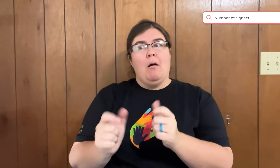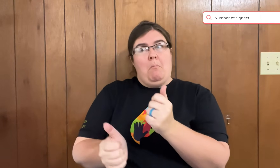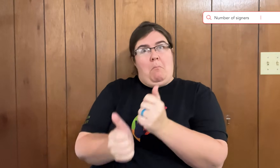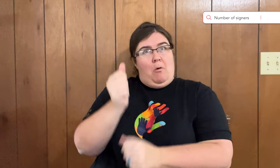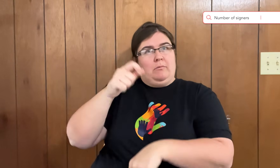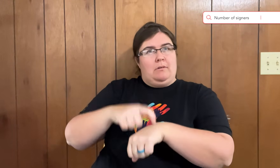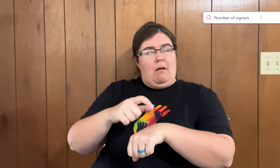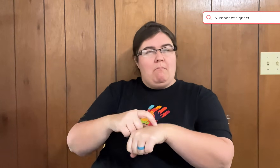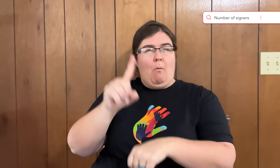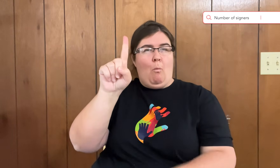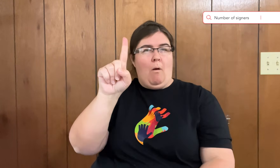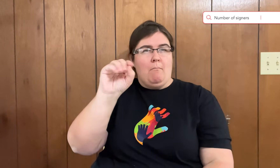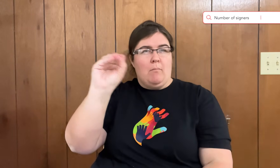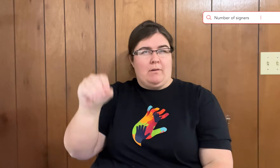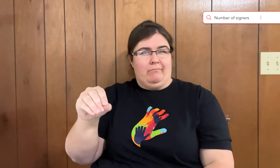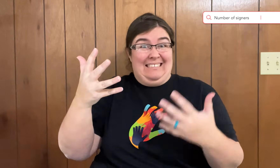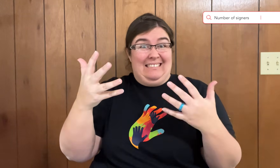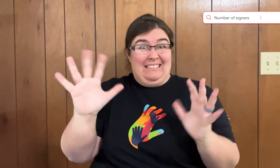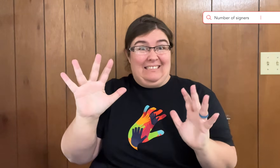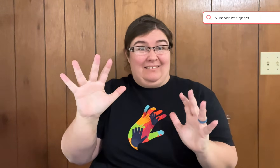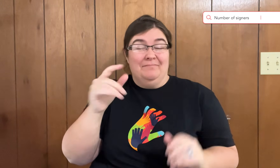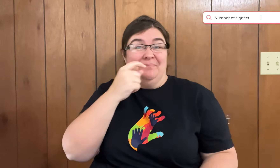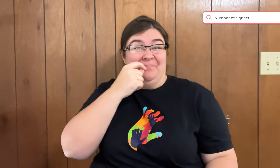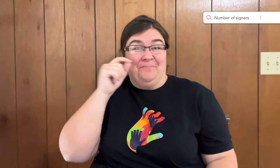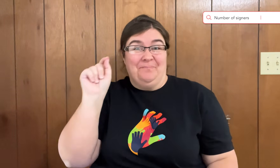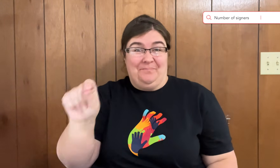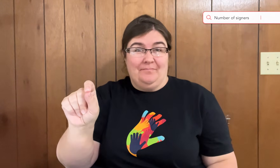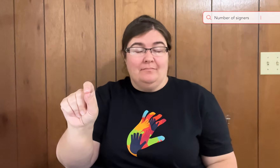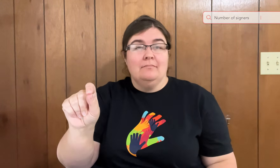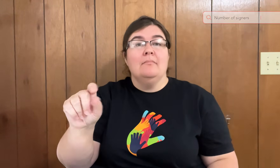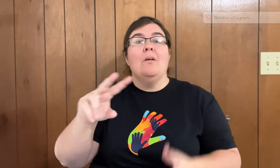But most of the time, it's around 1 %. That's it.